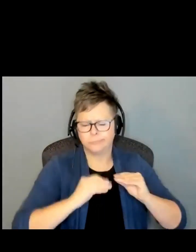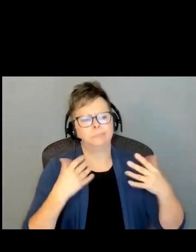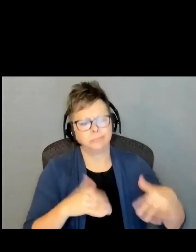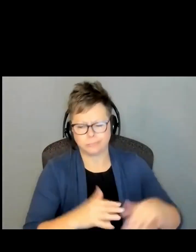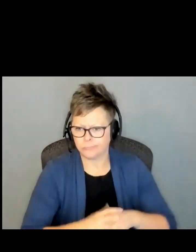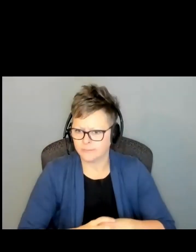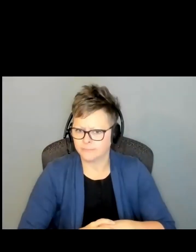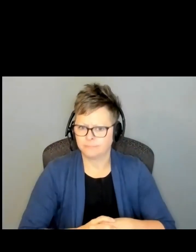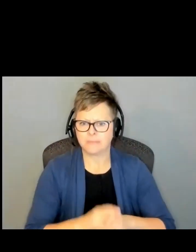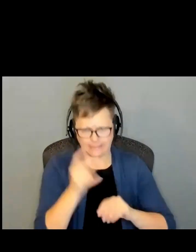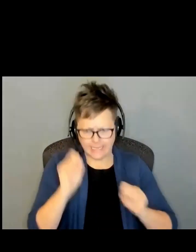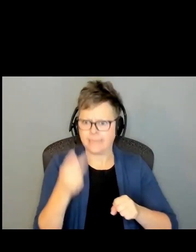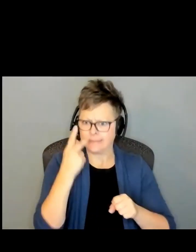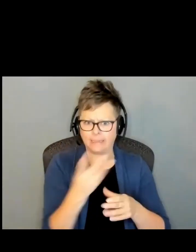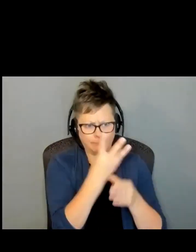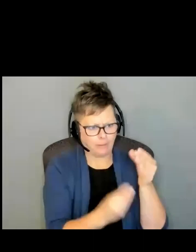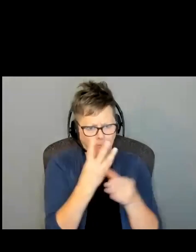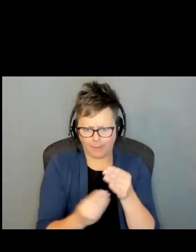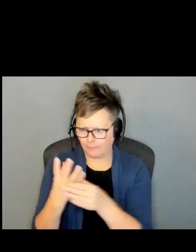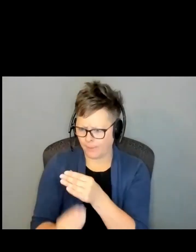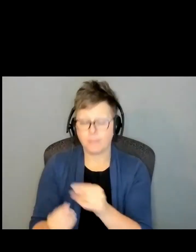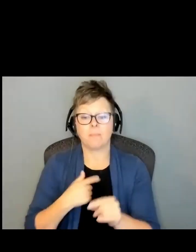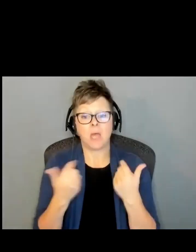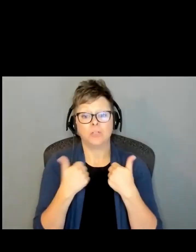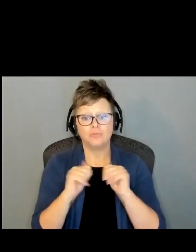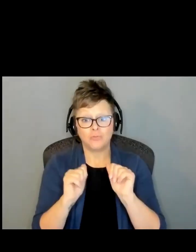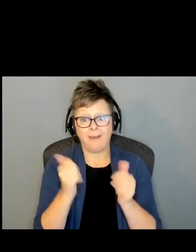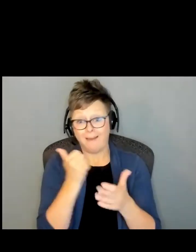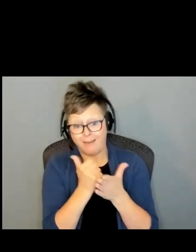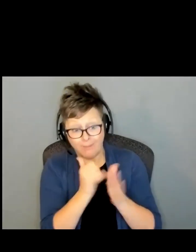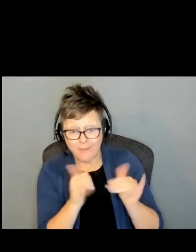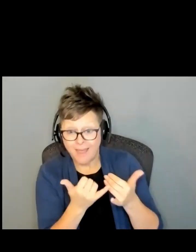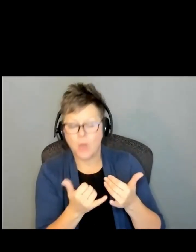To bridge this gap, I contribute to quality improvement projects at Holland Bloorview